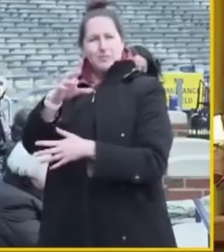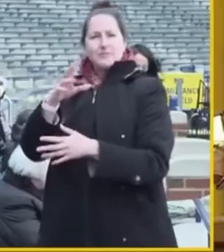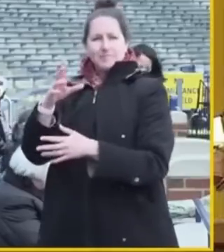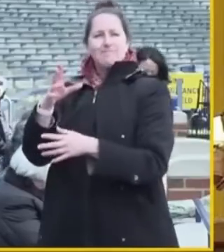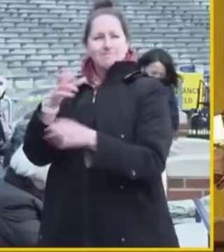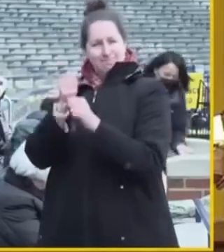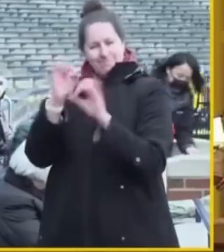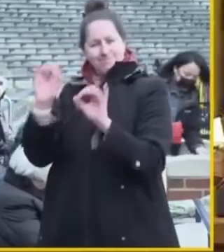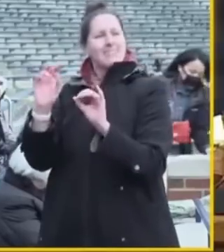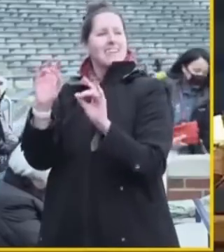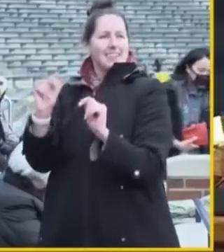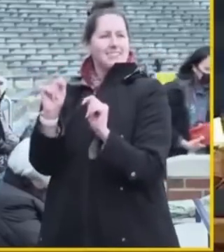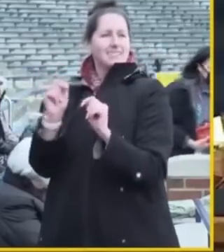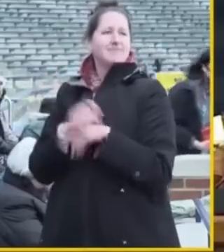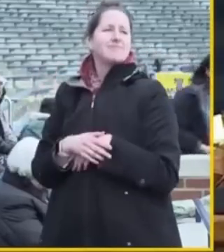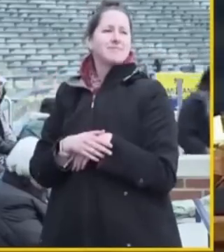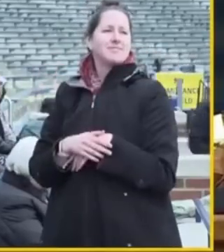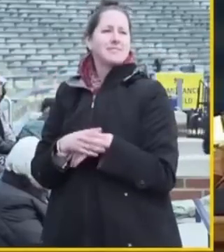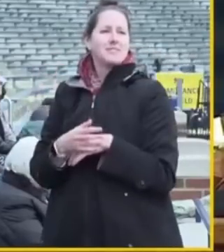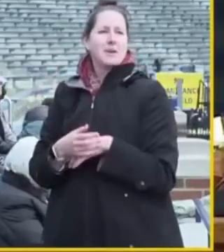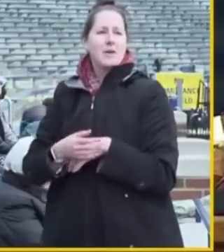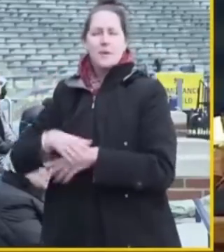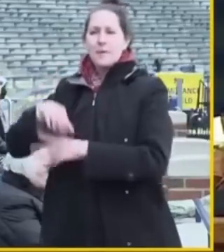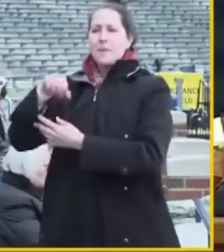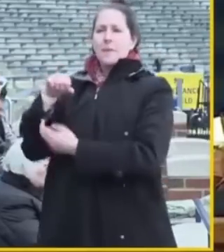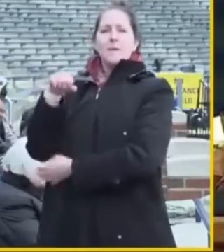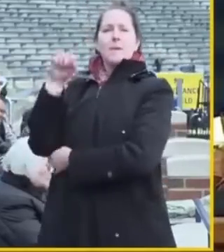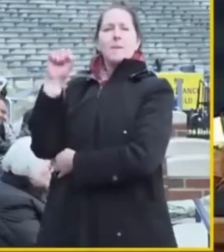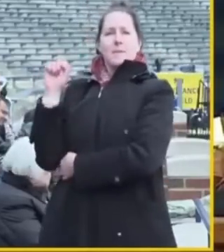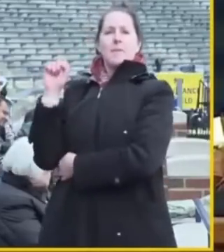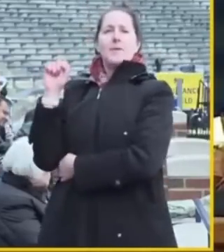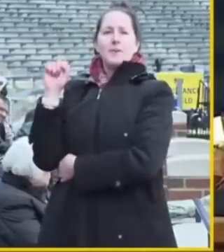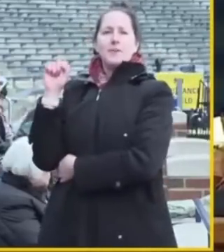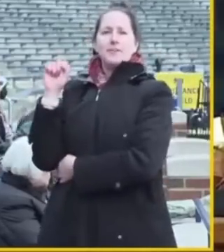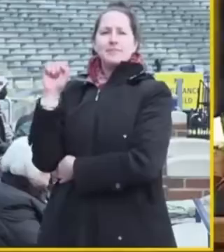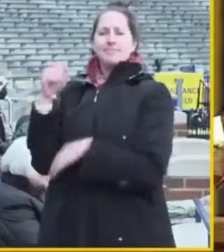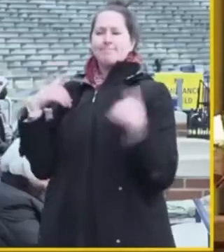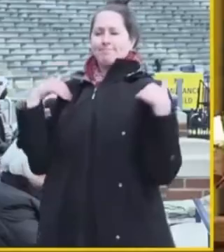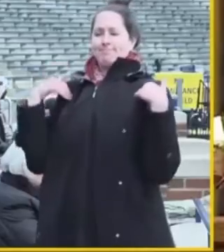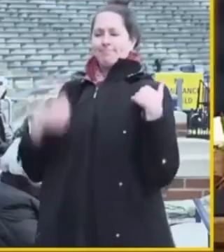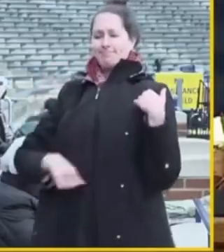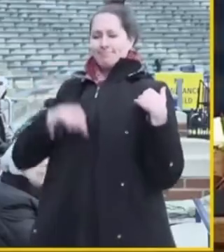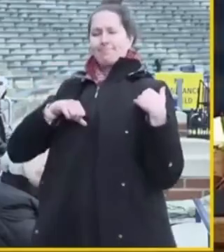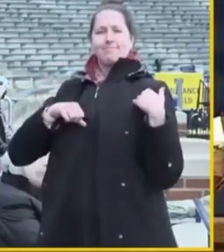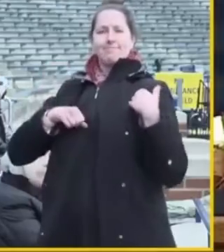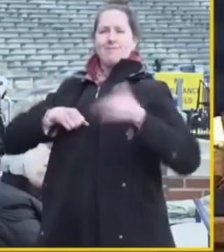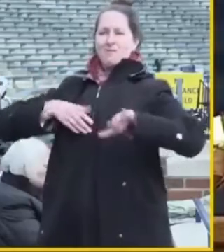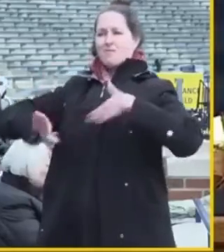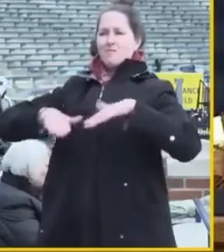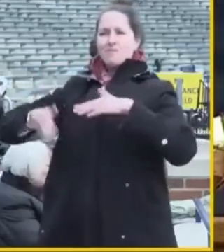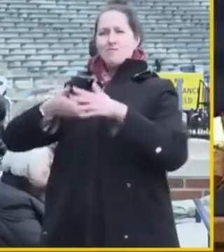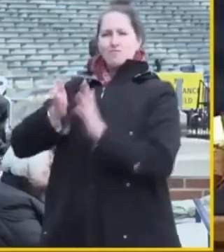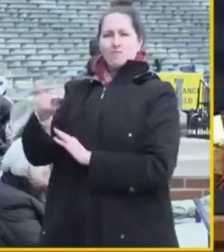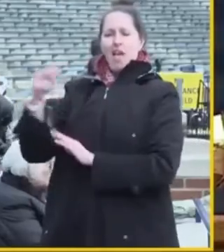So put your shoulders back, hold your heads up high, and walk through hell like you own the place,